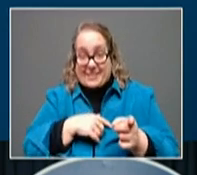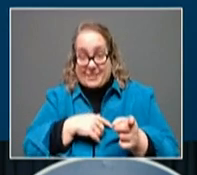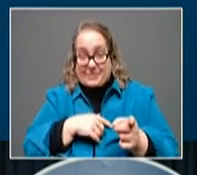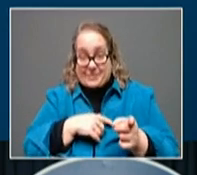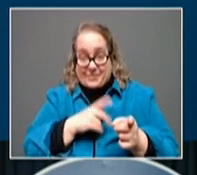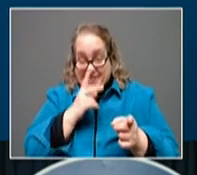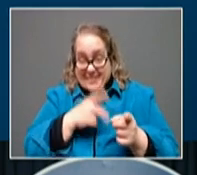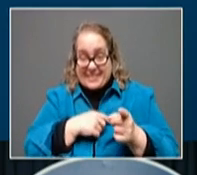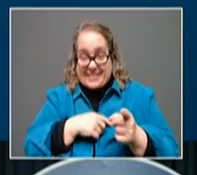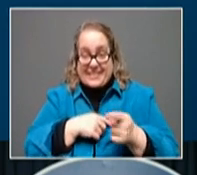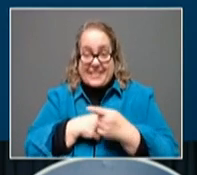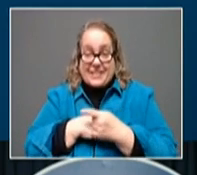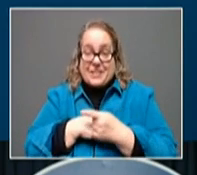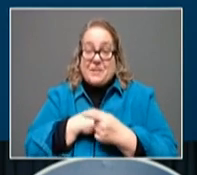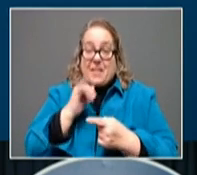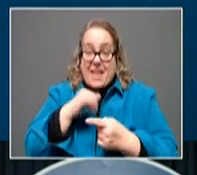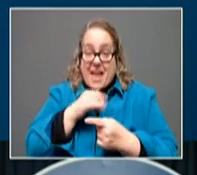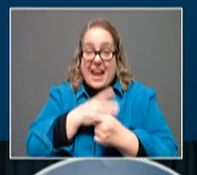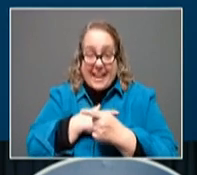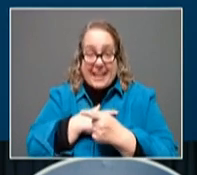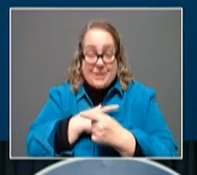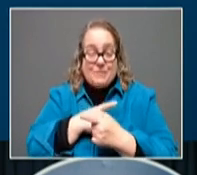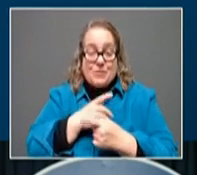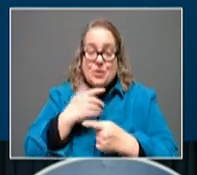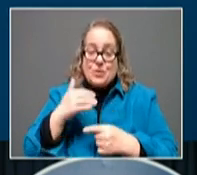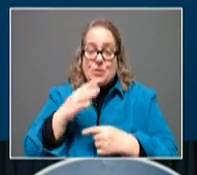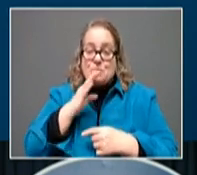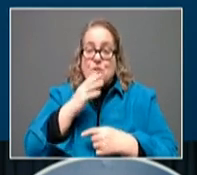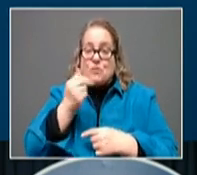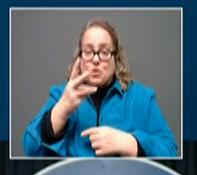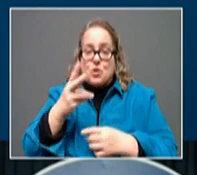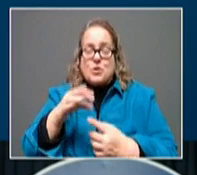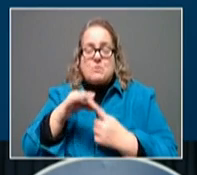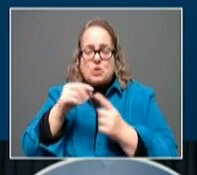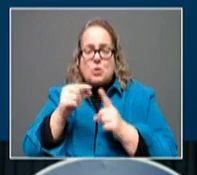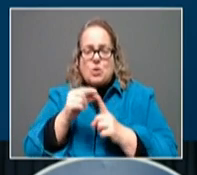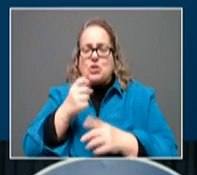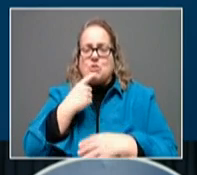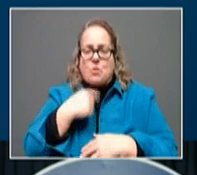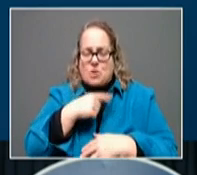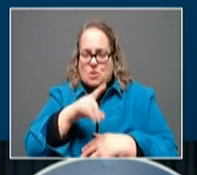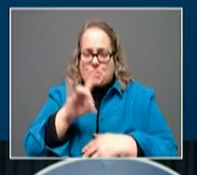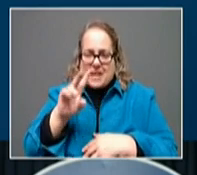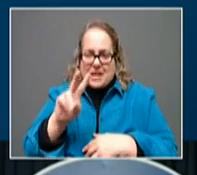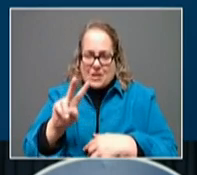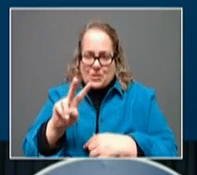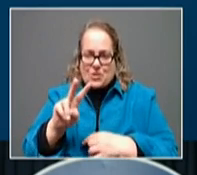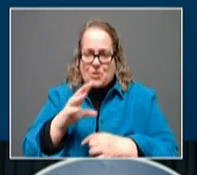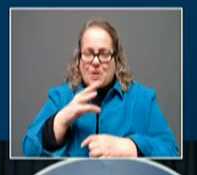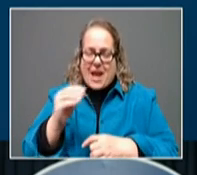spoke of a few special words, she said she was 82 and uh said Mayfield's our